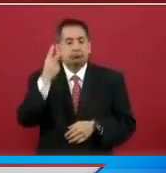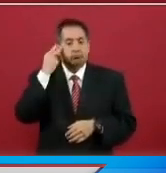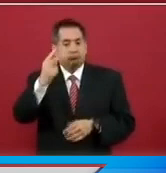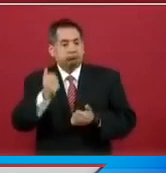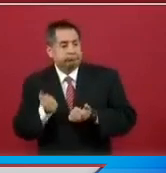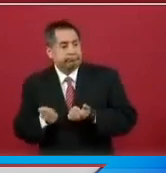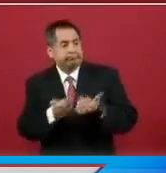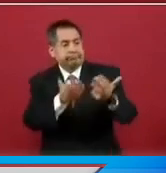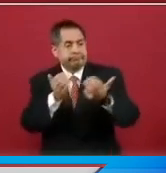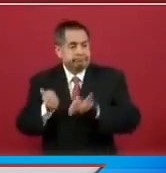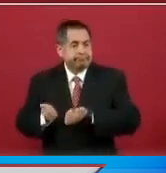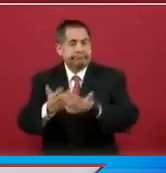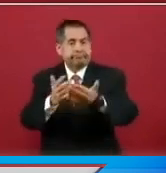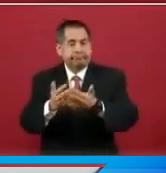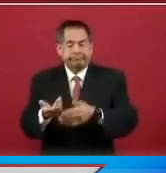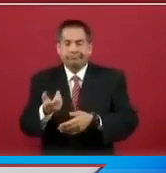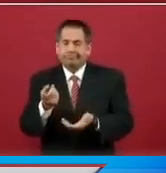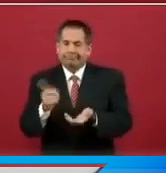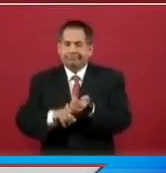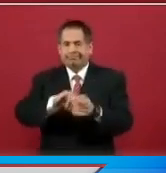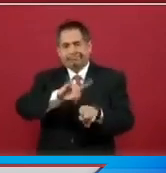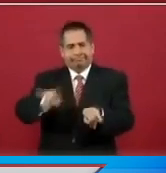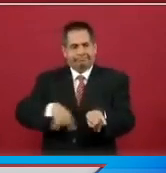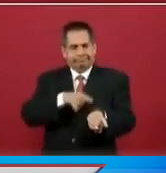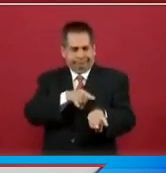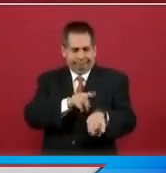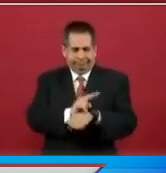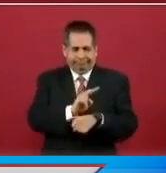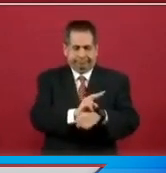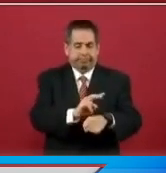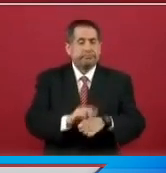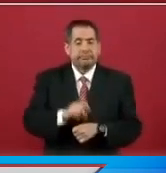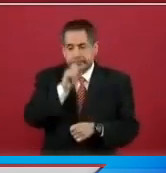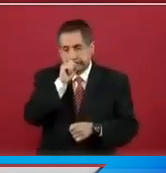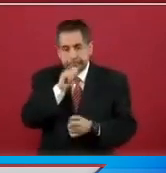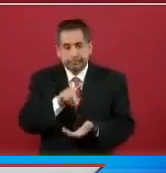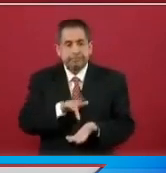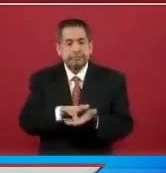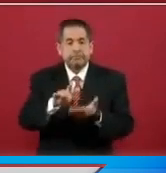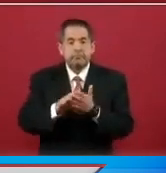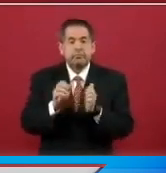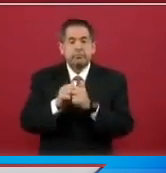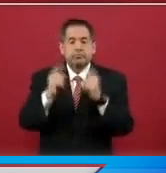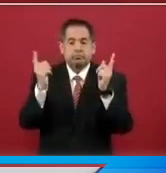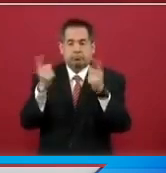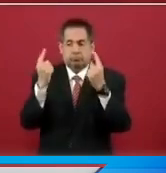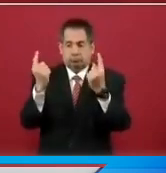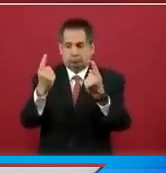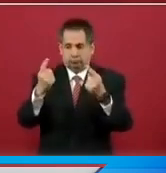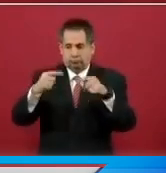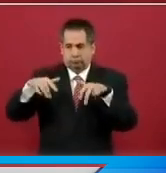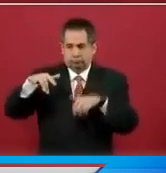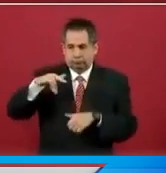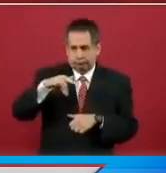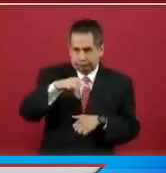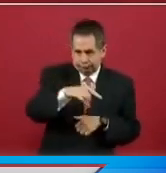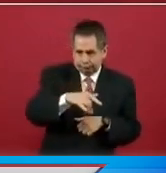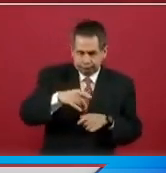104 in preventive prison The pipes work according to plan with the capacity to transport 200 thousand barrels per day